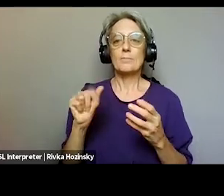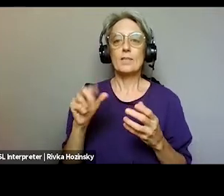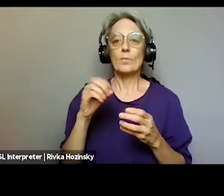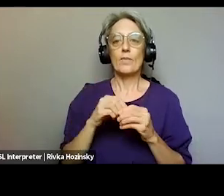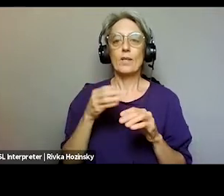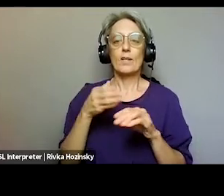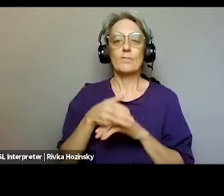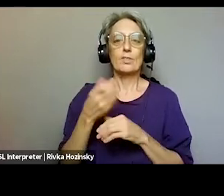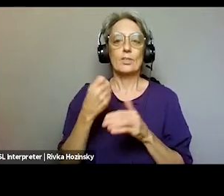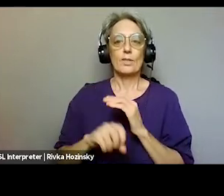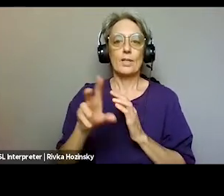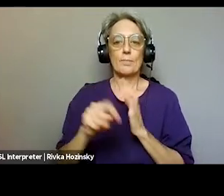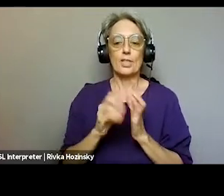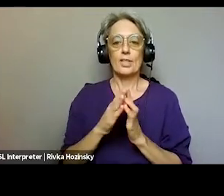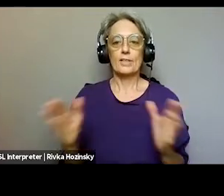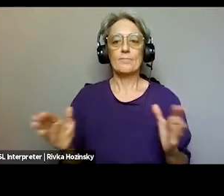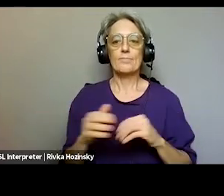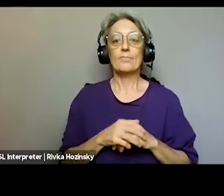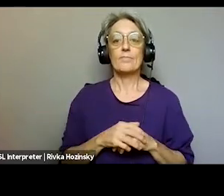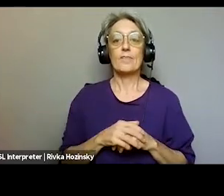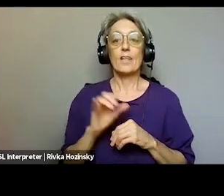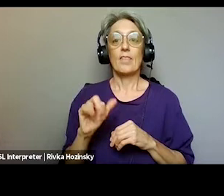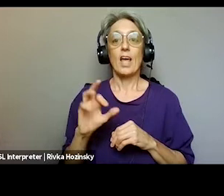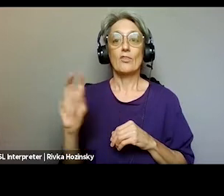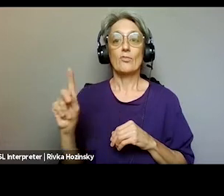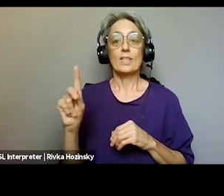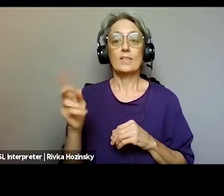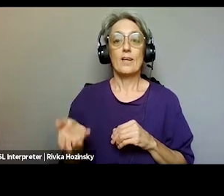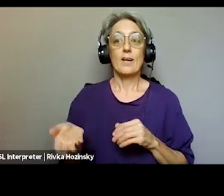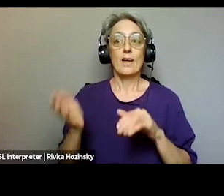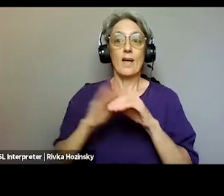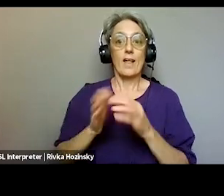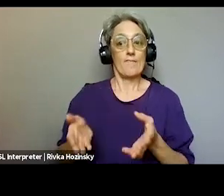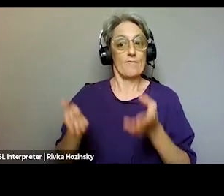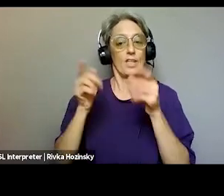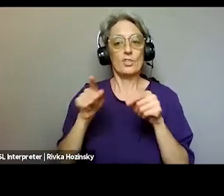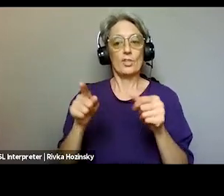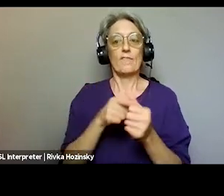period and not only is that risk elevated in the first six weeks postpartum when people are